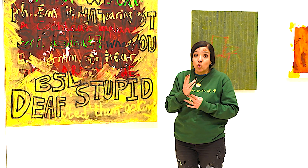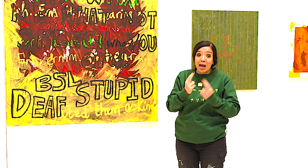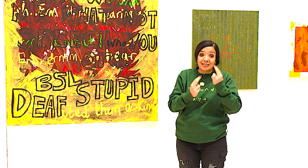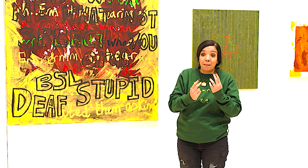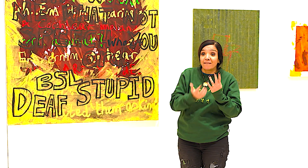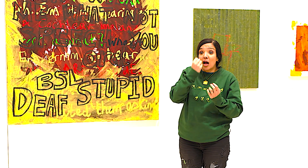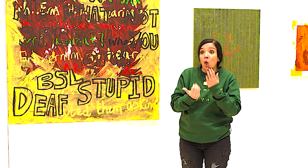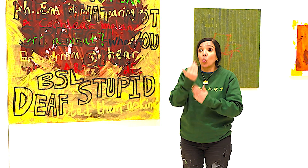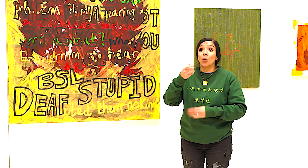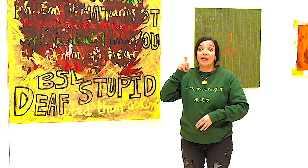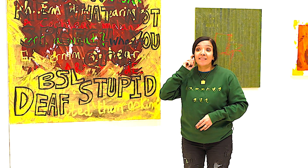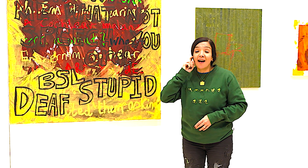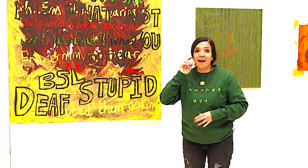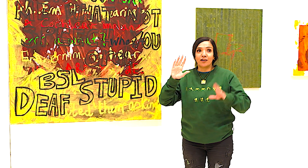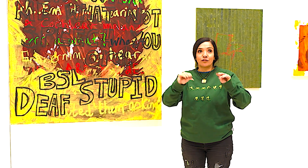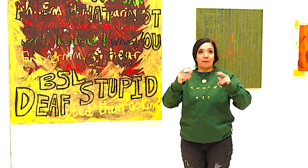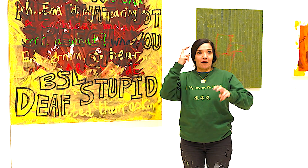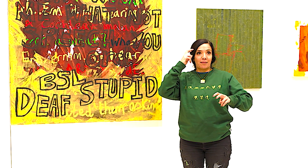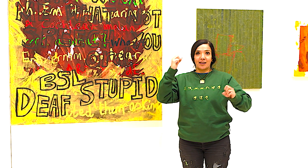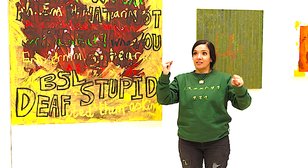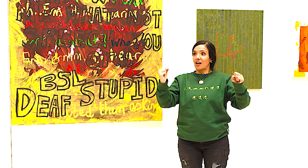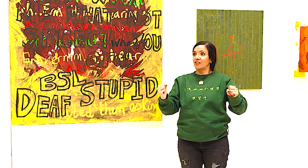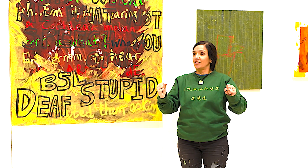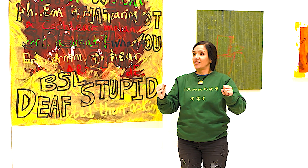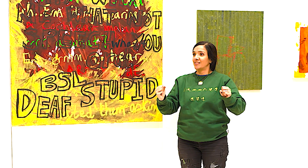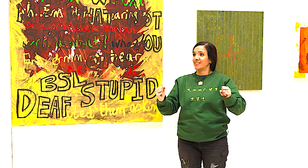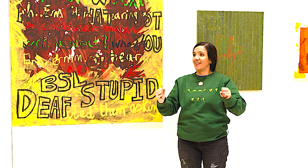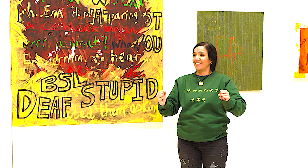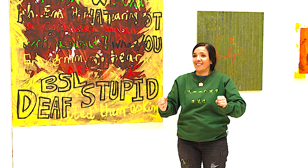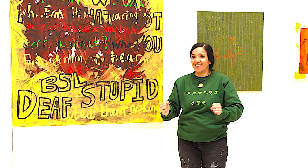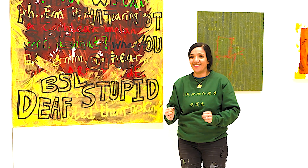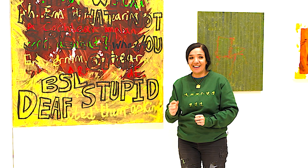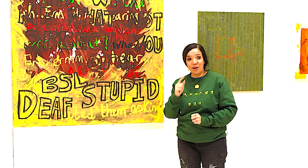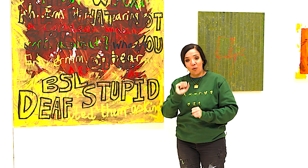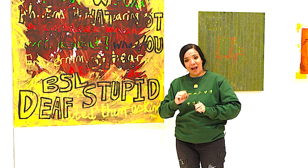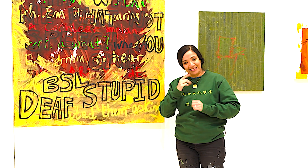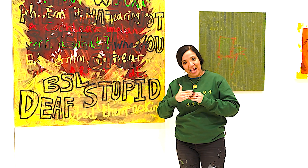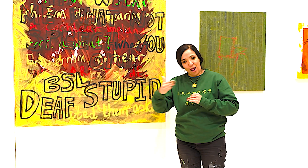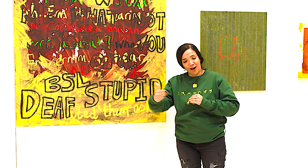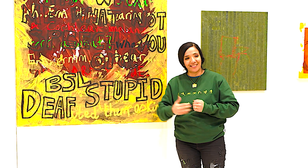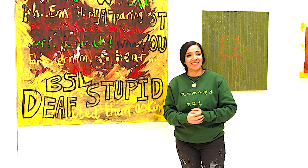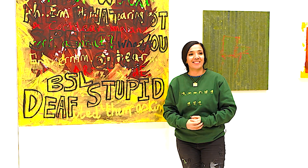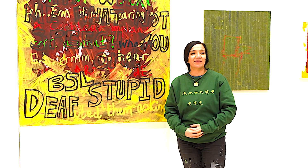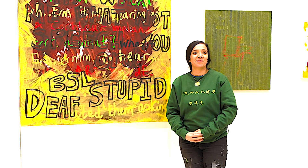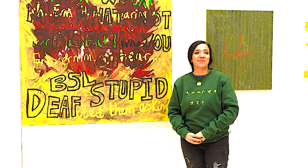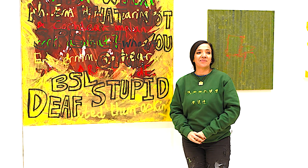but through the assessment process I discovered that I could get some brand-new hearing aids, so, I didn't need to use a cochlear implant,